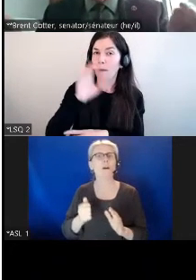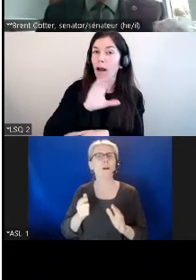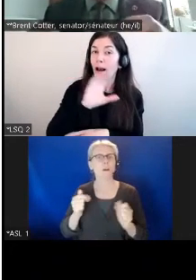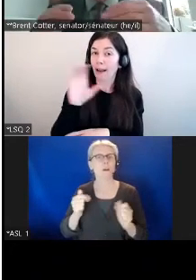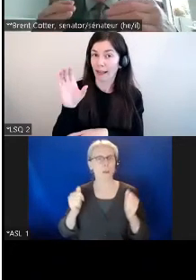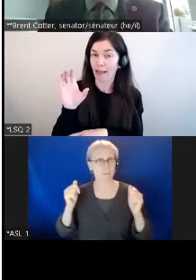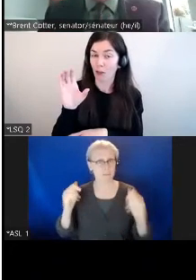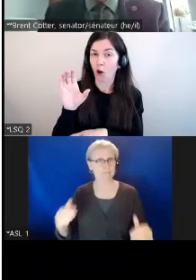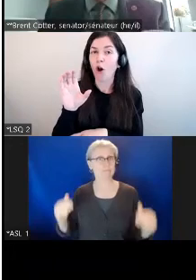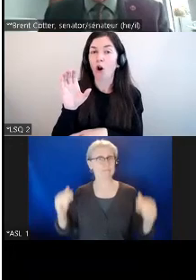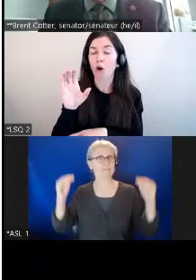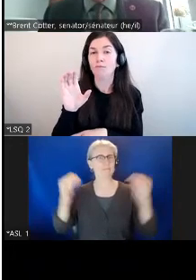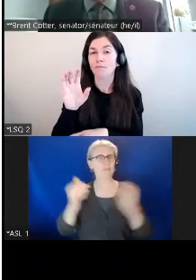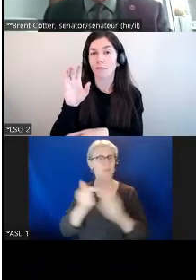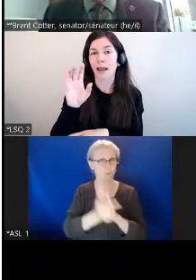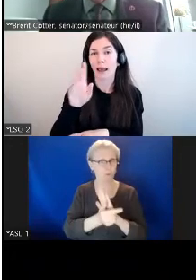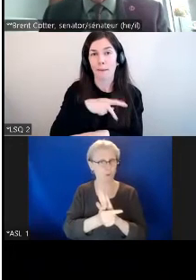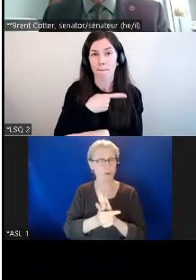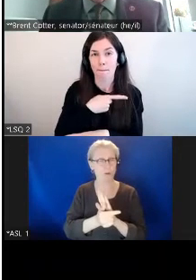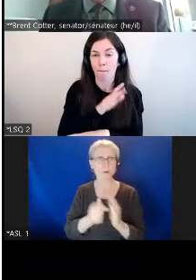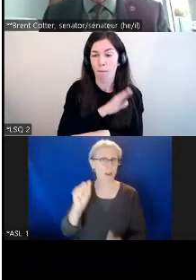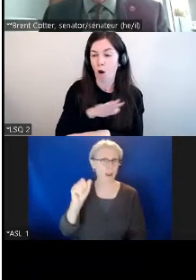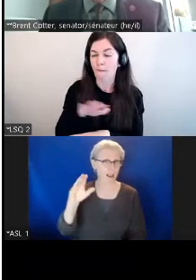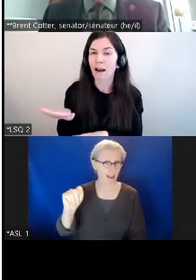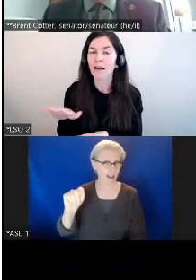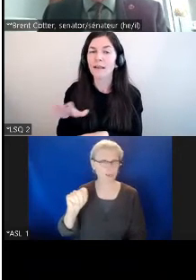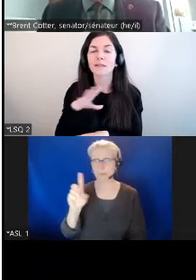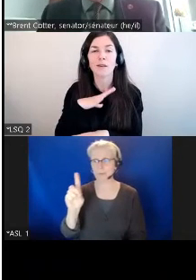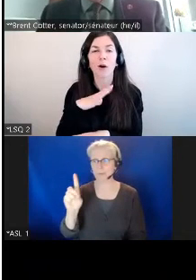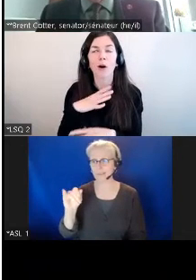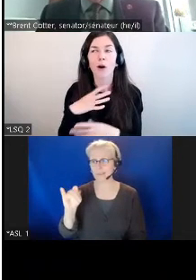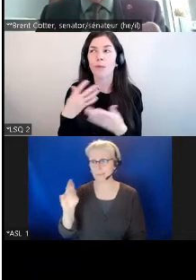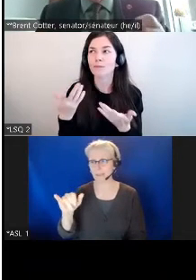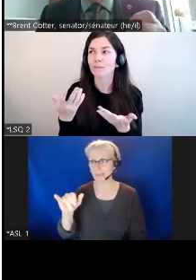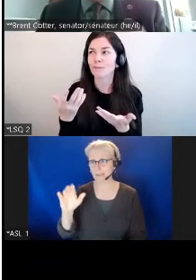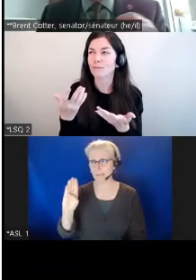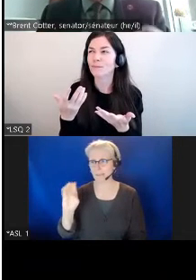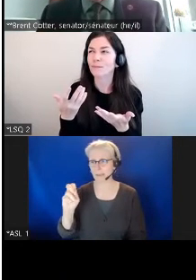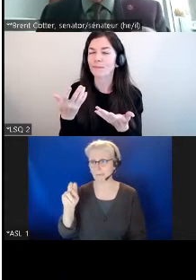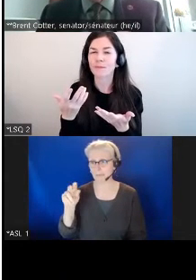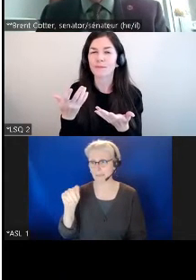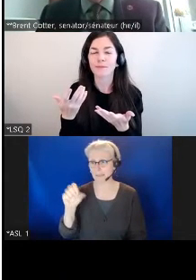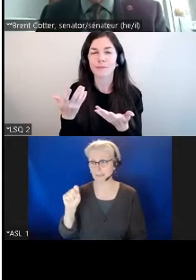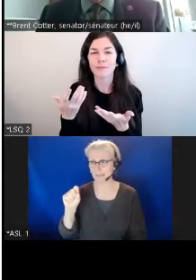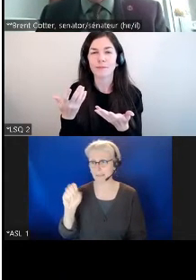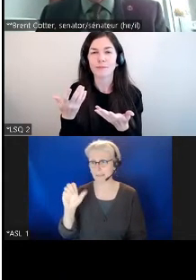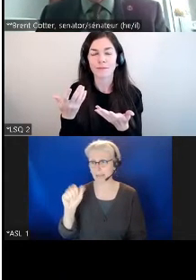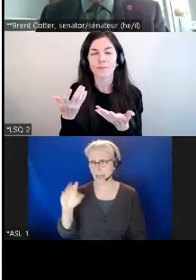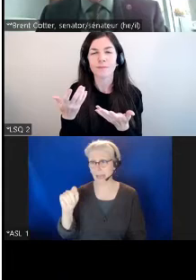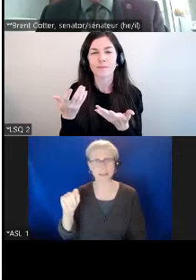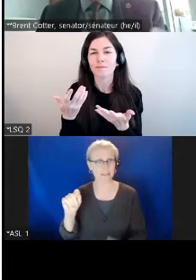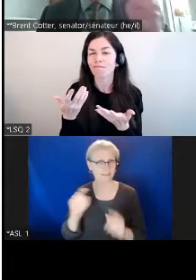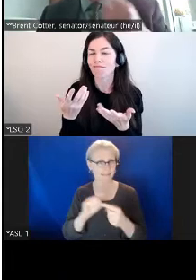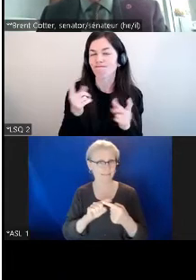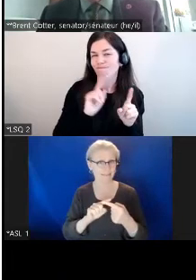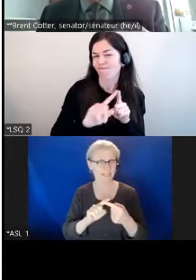STATUTE OR ACT, DISABILITY BENEFITS ACT, BUT THE DEVIL IS OFTEN IN THE DETAILS. WHO WILL